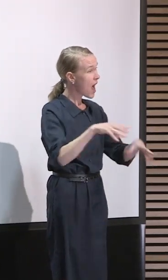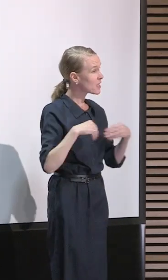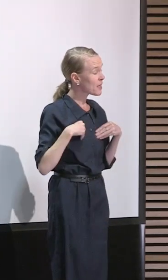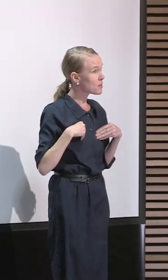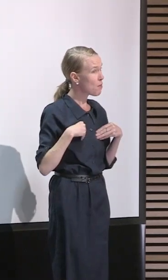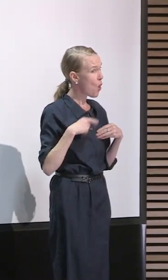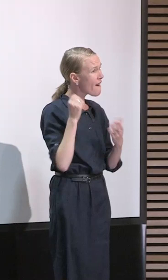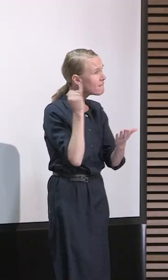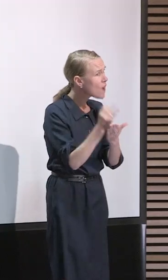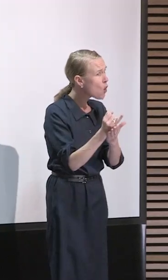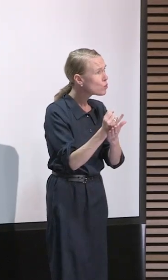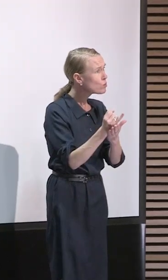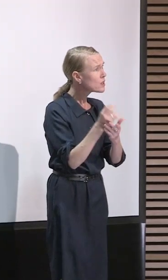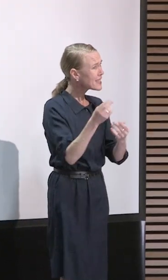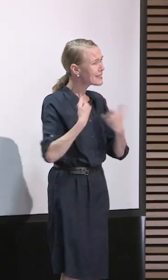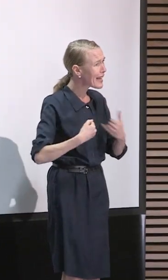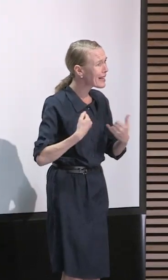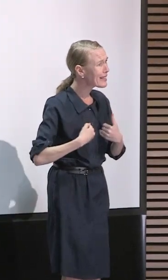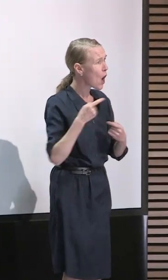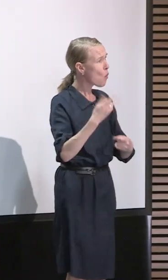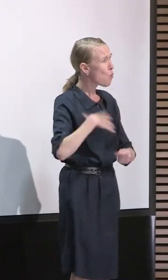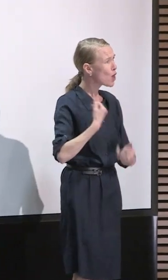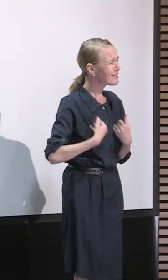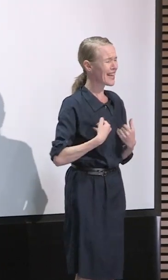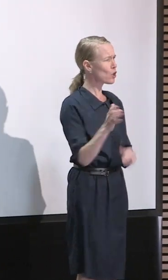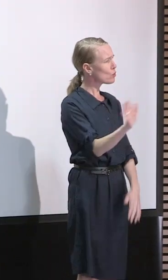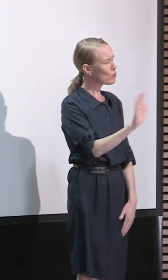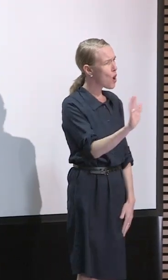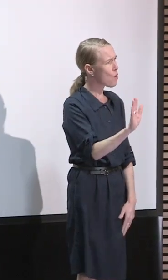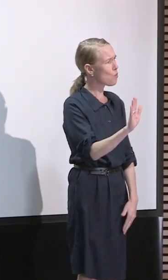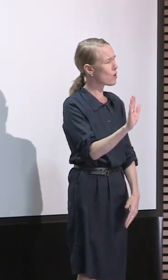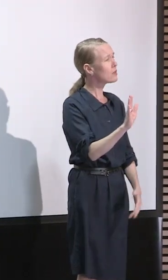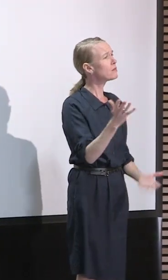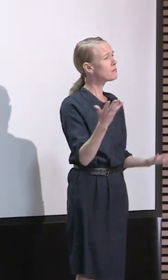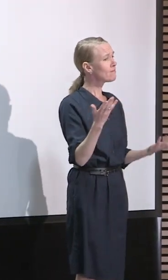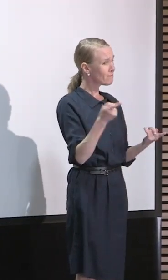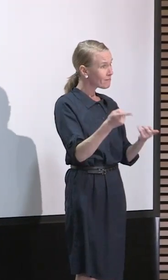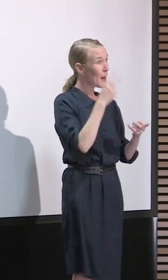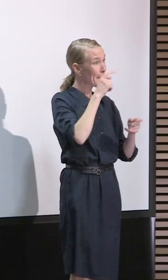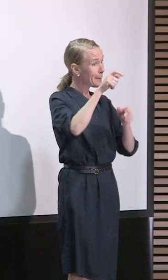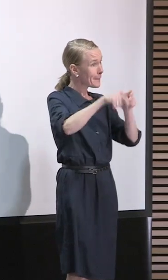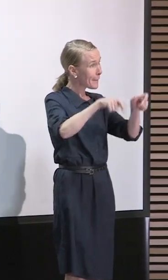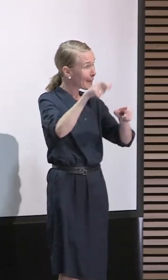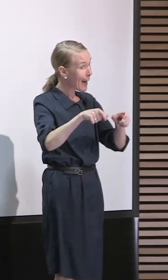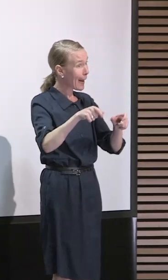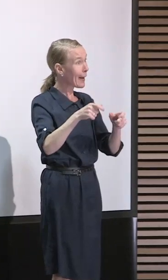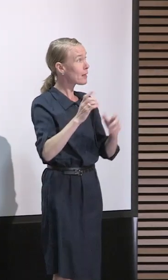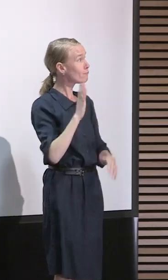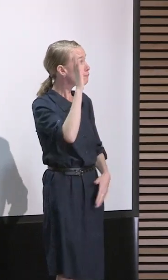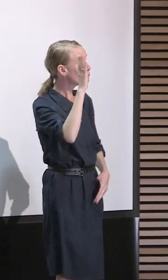contacted COVID-19 and to say that's a pity is an understatement. There's no shame or blame in having